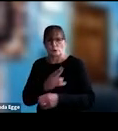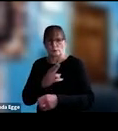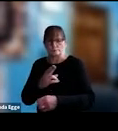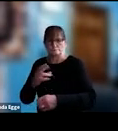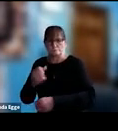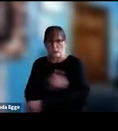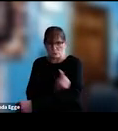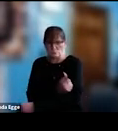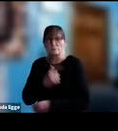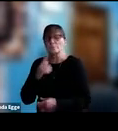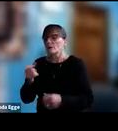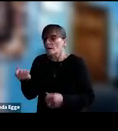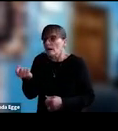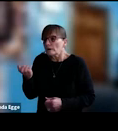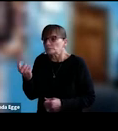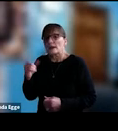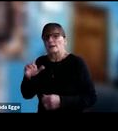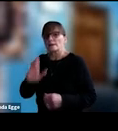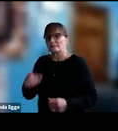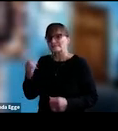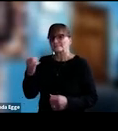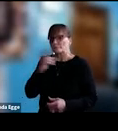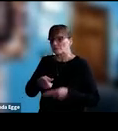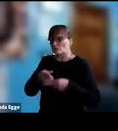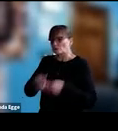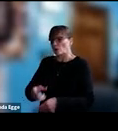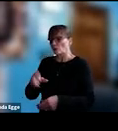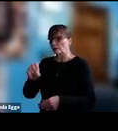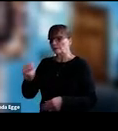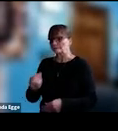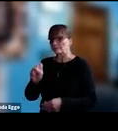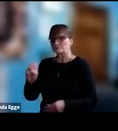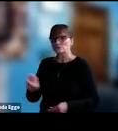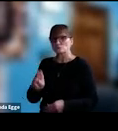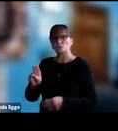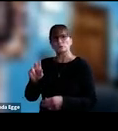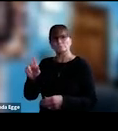and understand that this is called, this is something called substance use coercion, which occurs when perpetrators